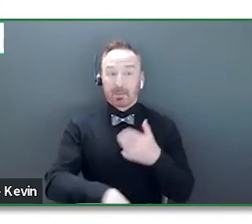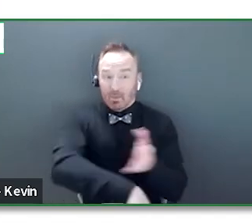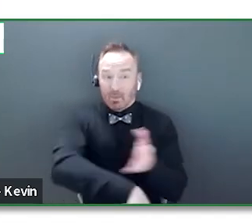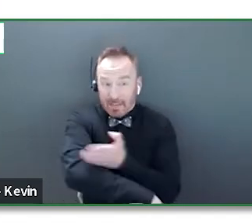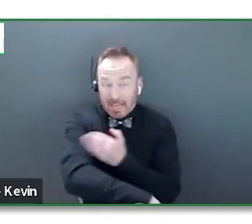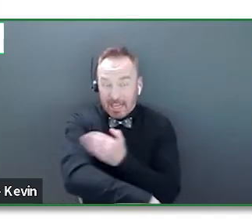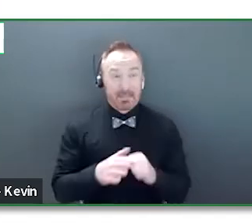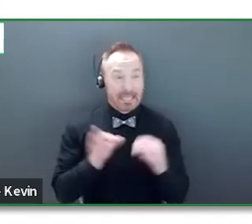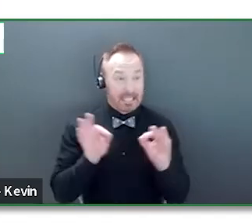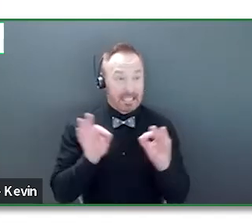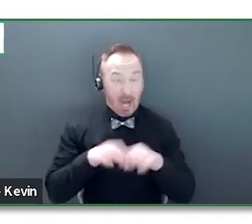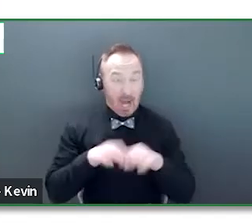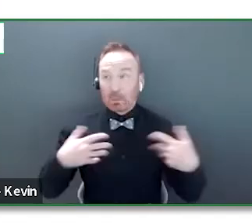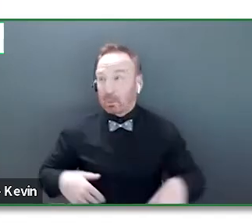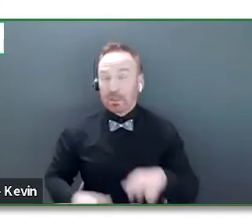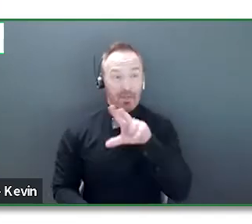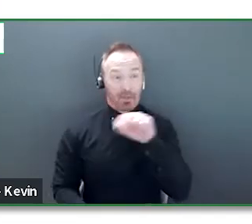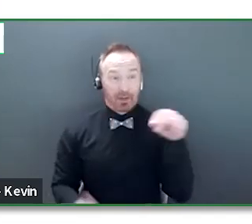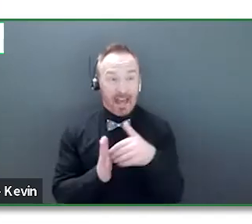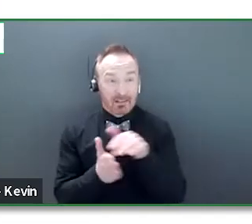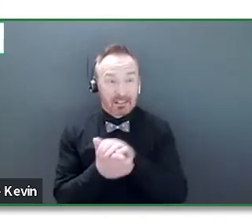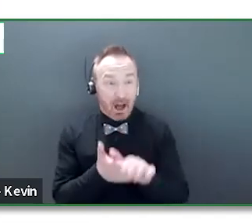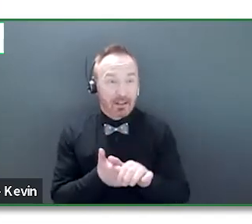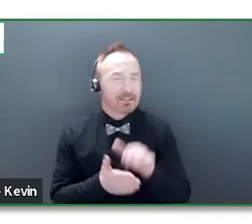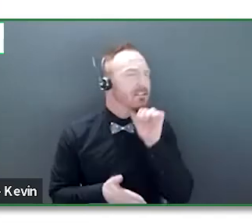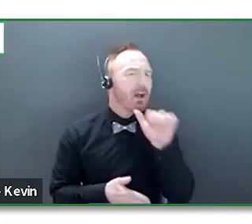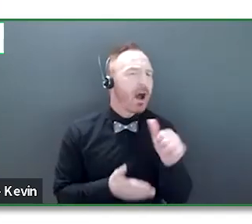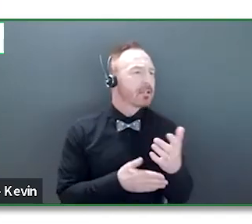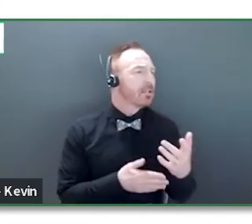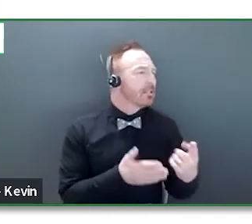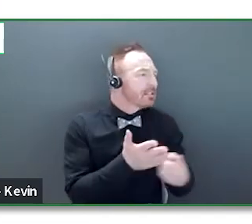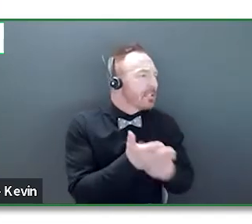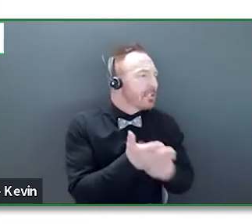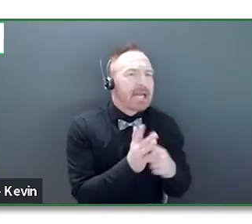can do to make our washer facilities inclusive and accessible. So that's one